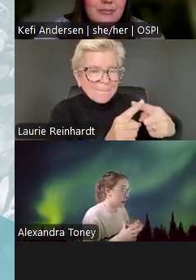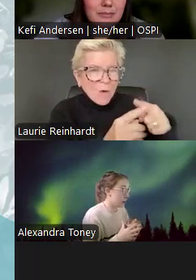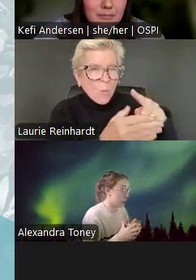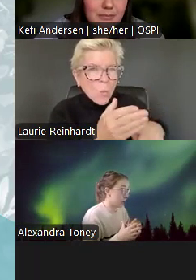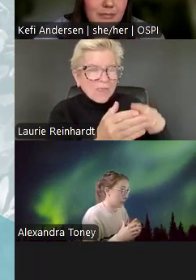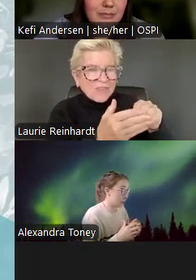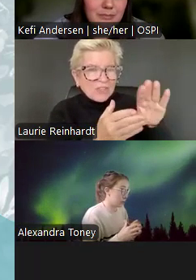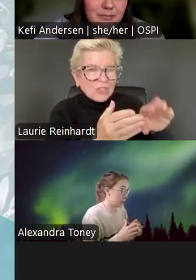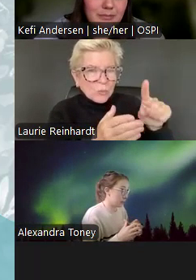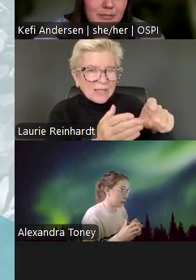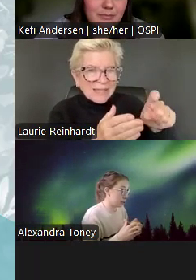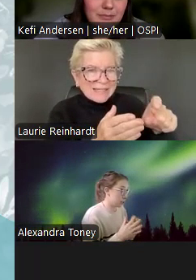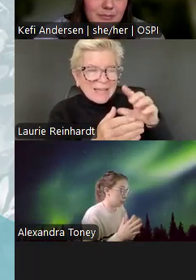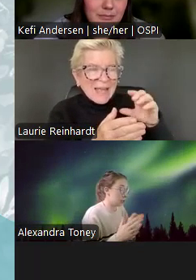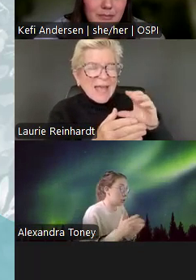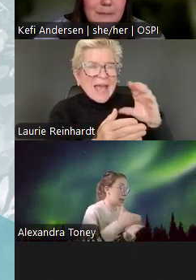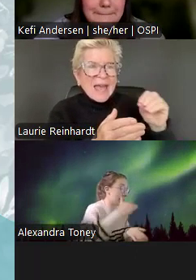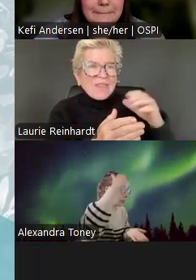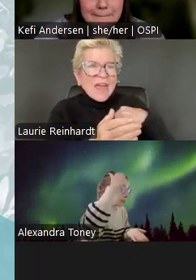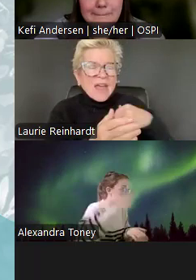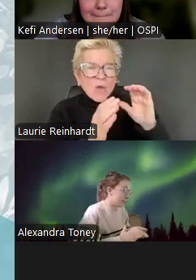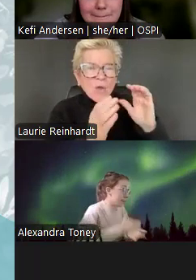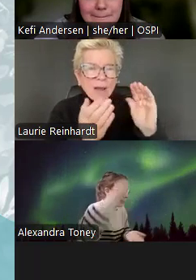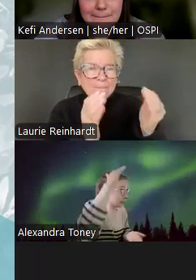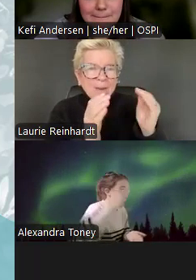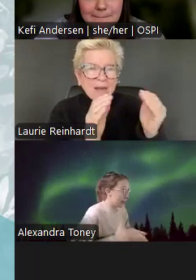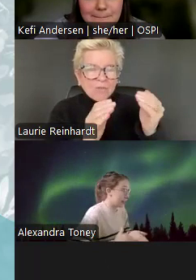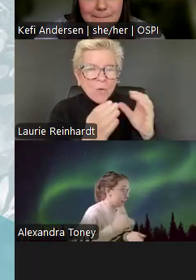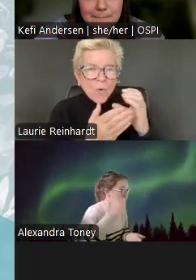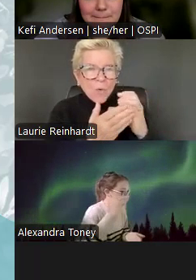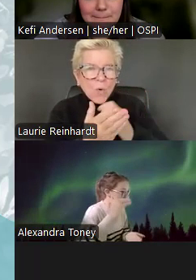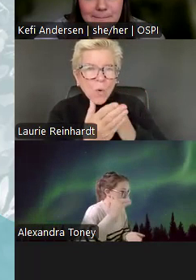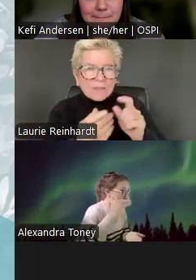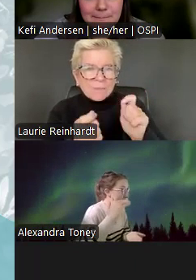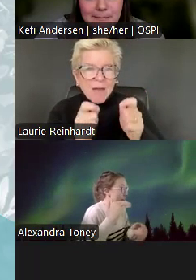comparable content or substitutions,so that's the modified depth, breadth and complexity;